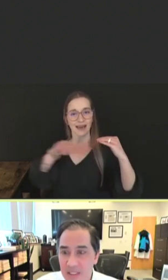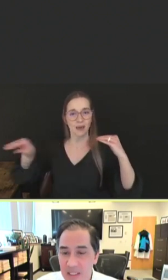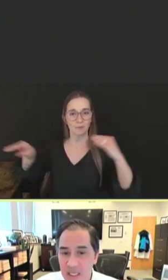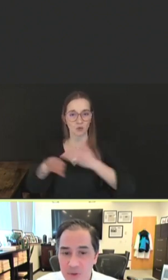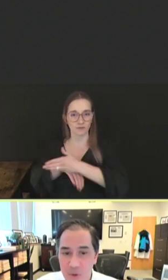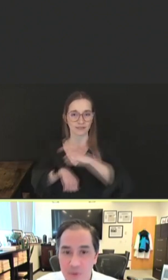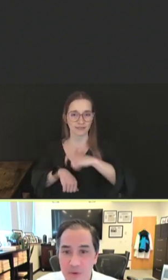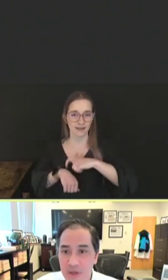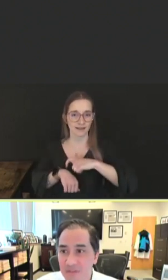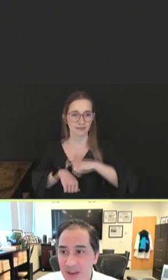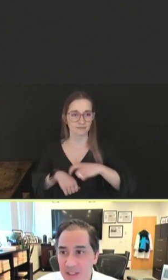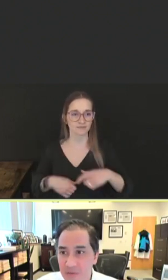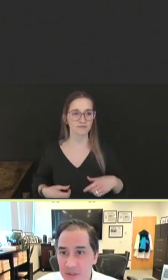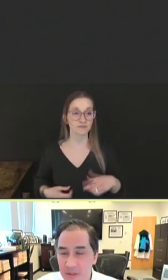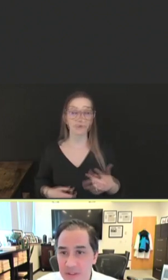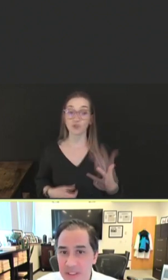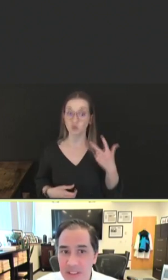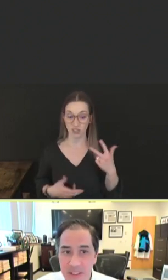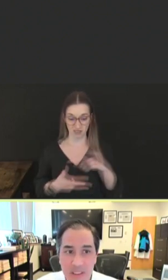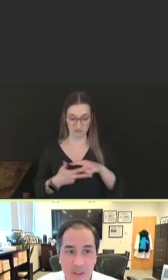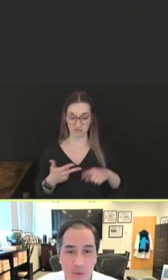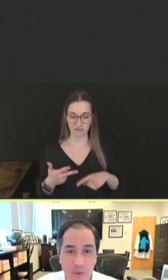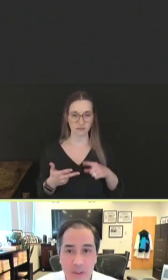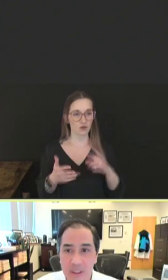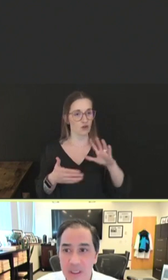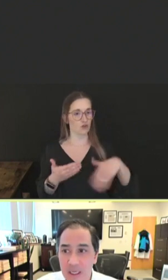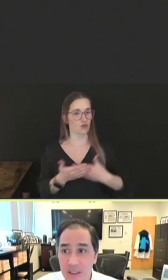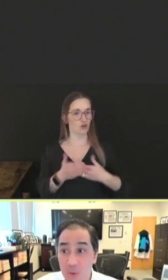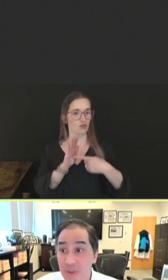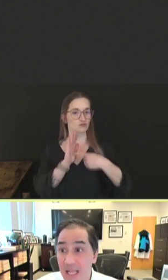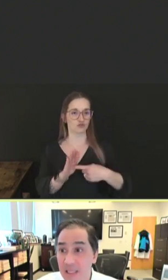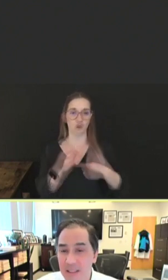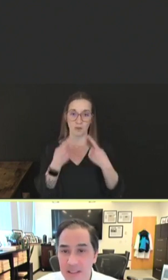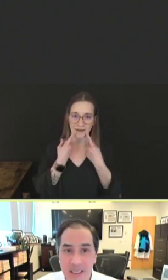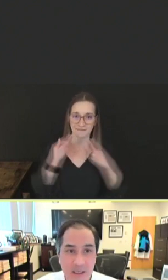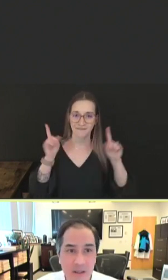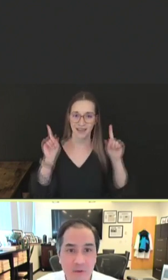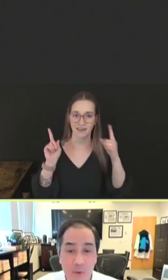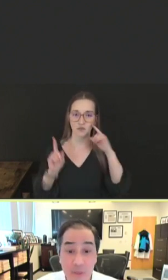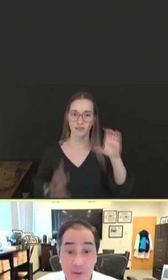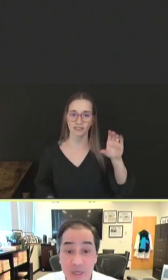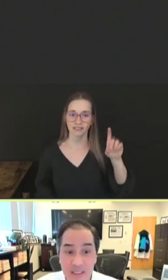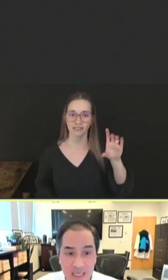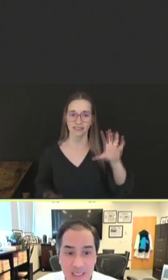vaccines have shown very effective in the CDC total -- totality data for the United States,